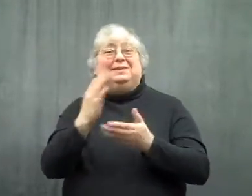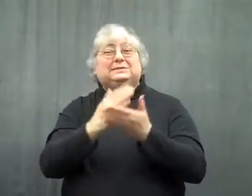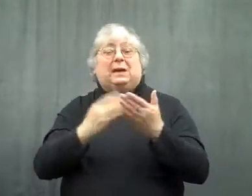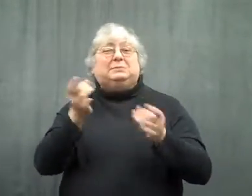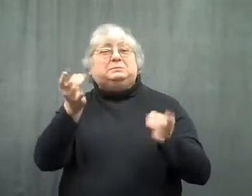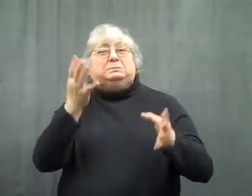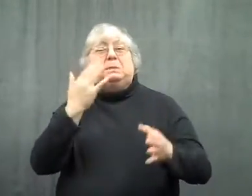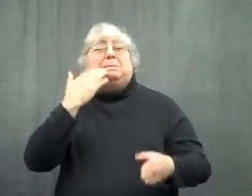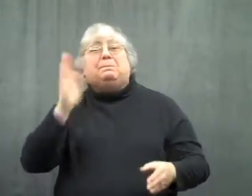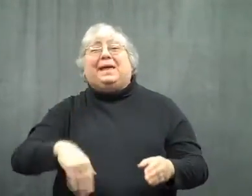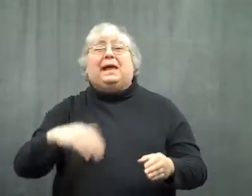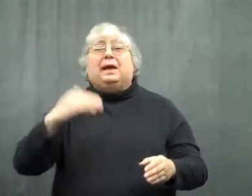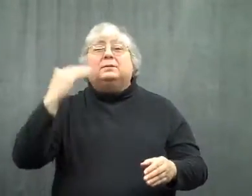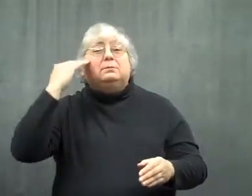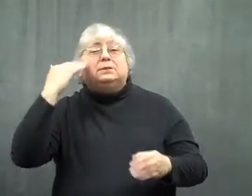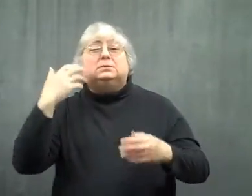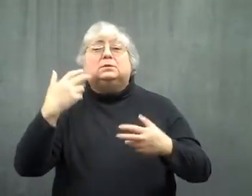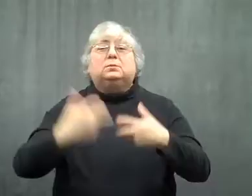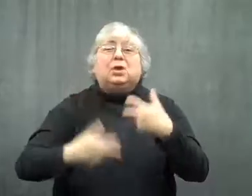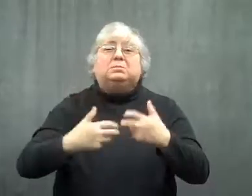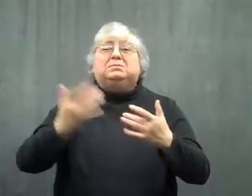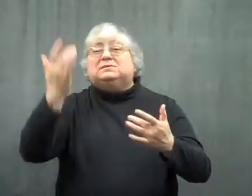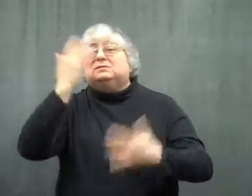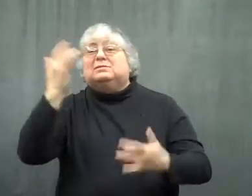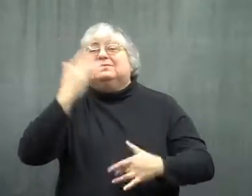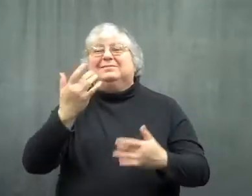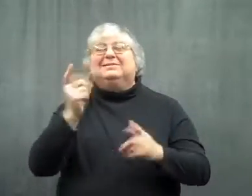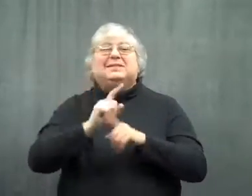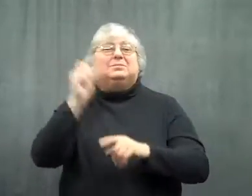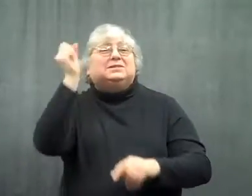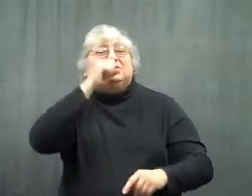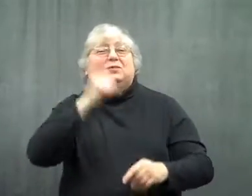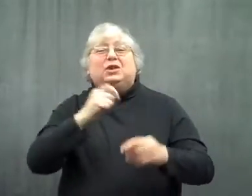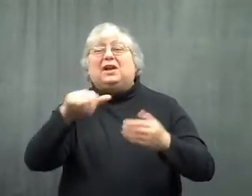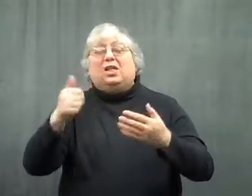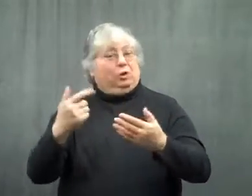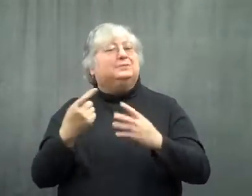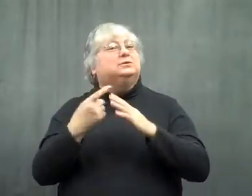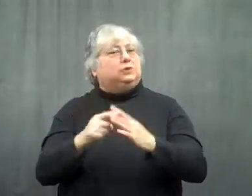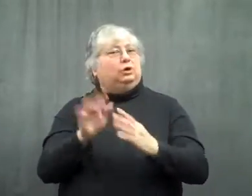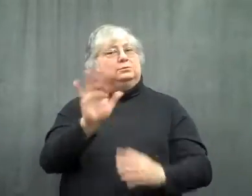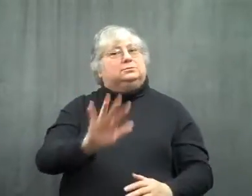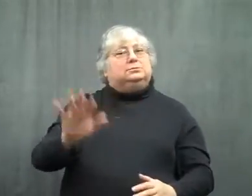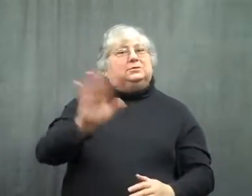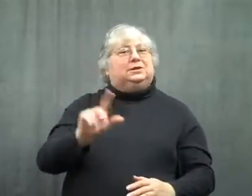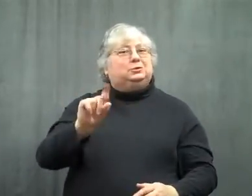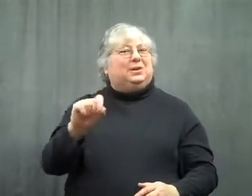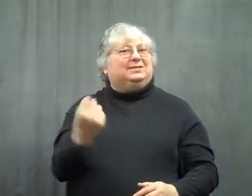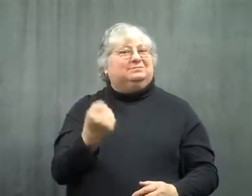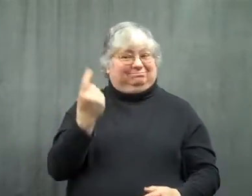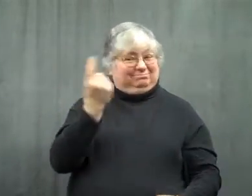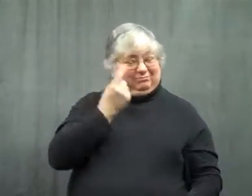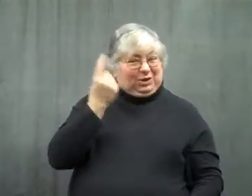Some serious mental illnesses like schizophrenia tend to emerge at that age. I have to wonder about him.